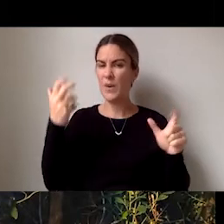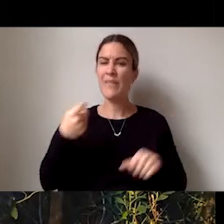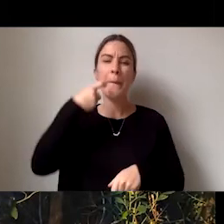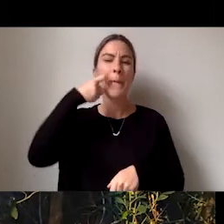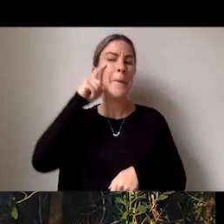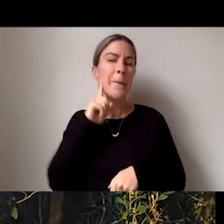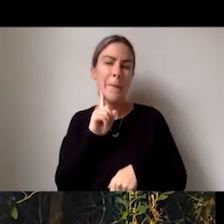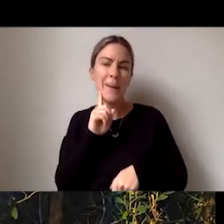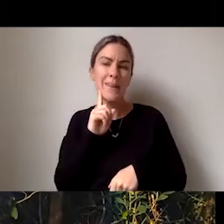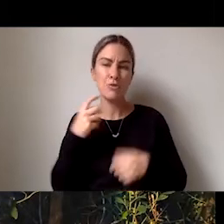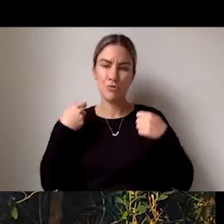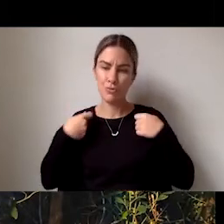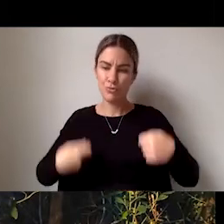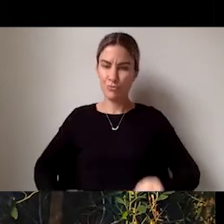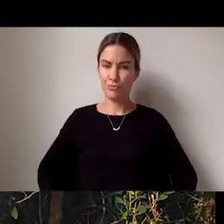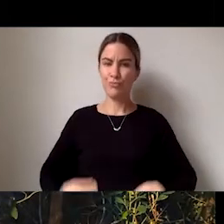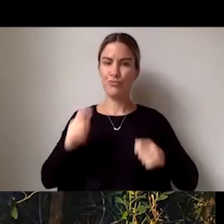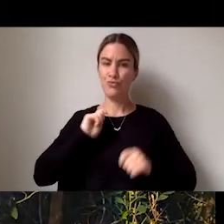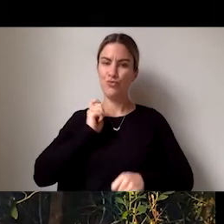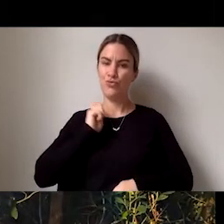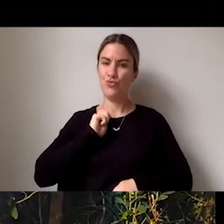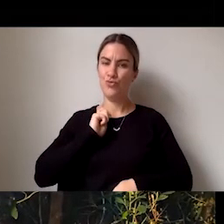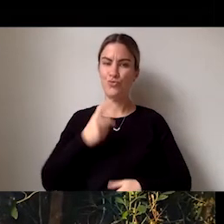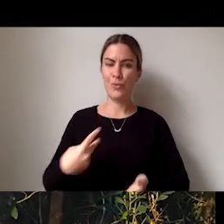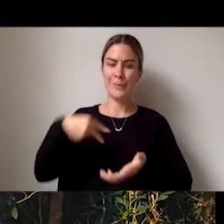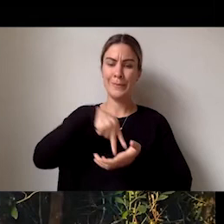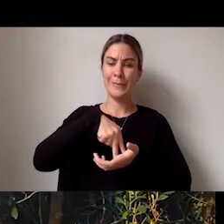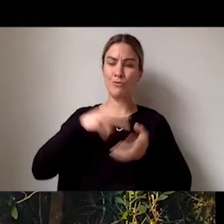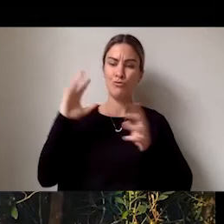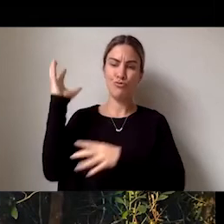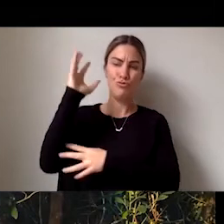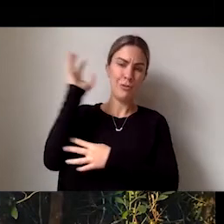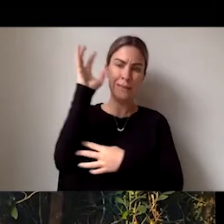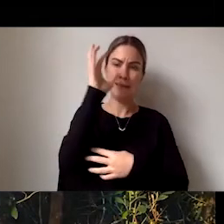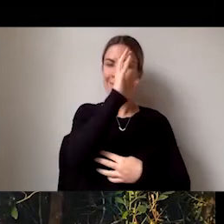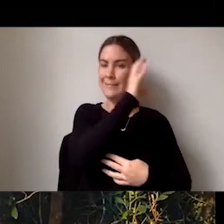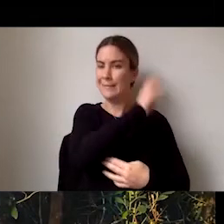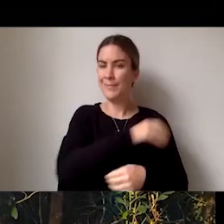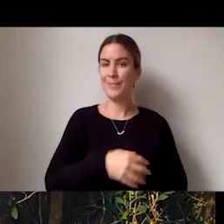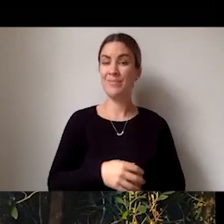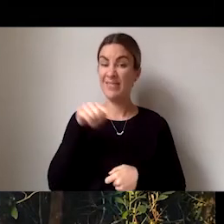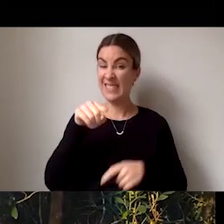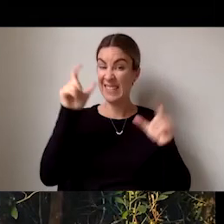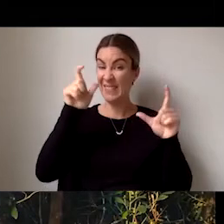and I'm standing in the trees. This photo was taken on the country where